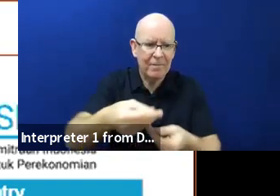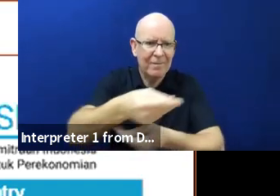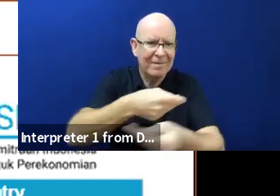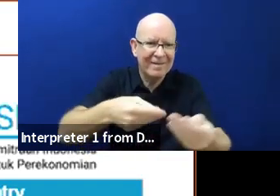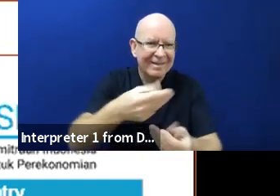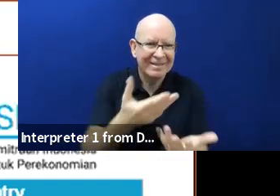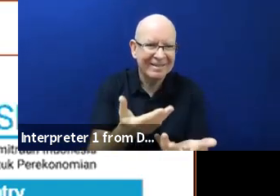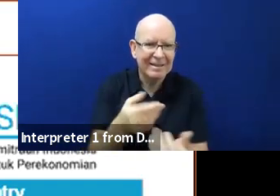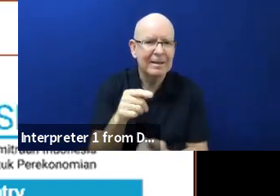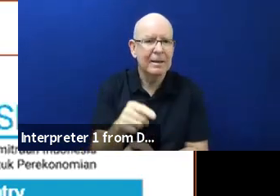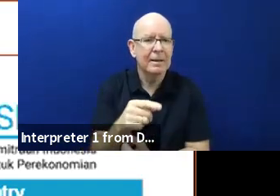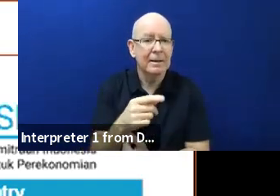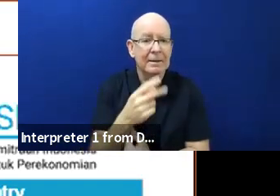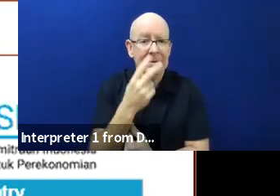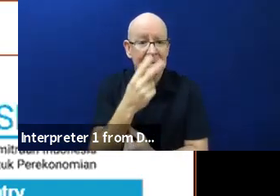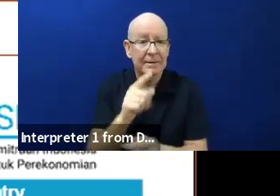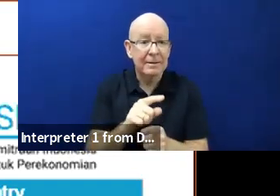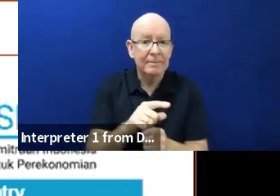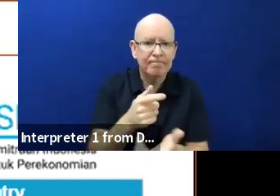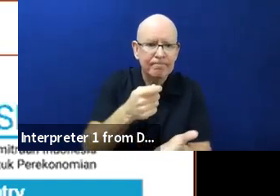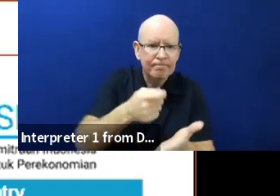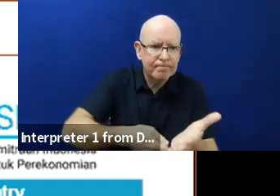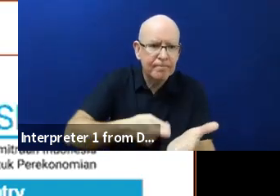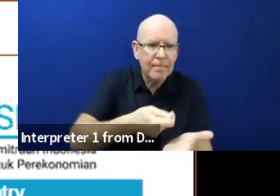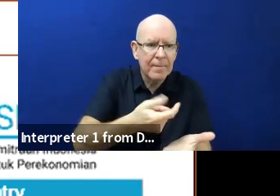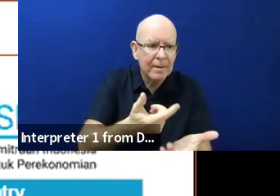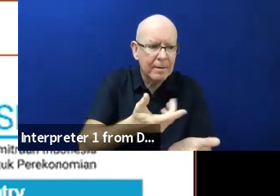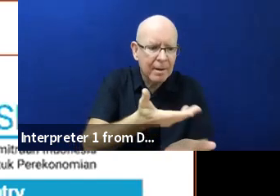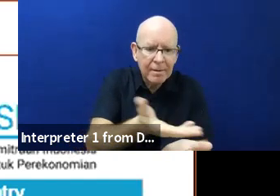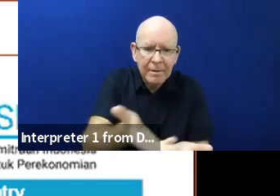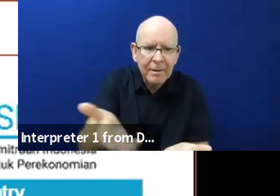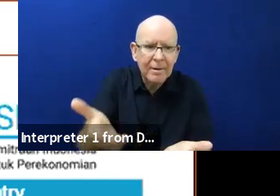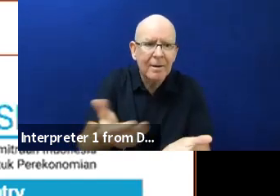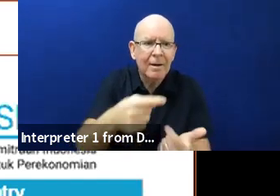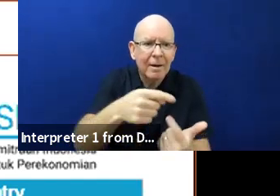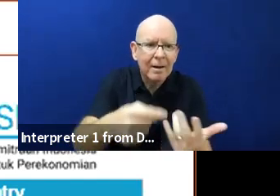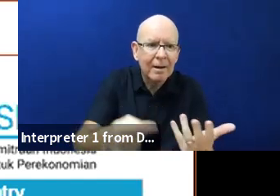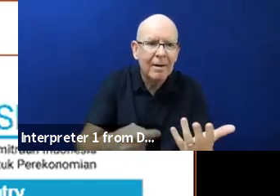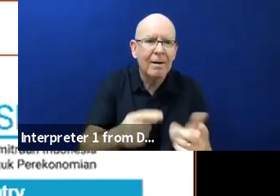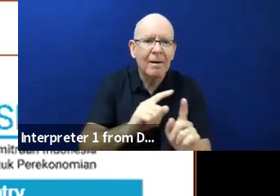out of credible digital ID system, as concessions would be offered to those who were officially